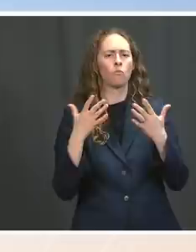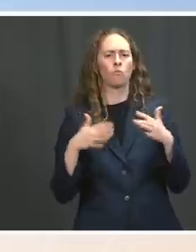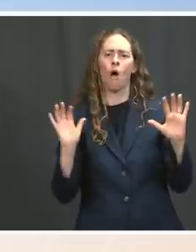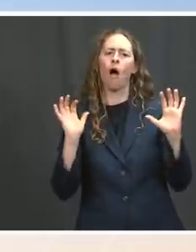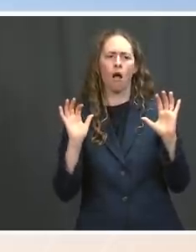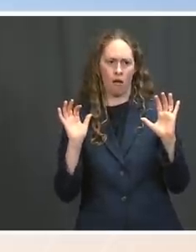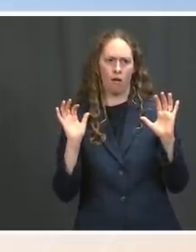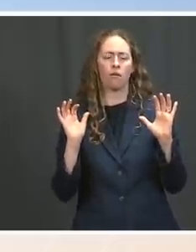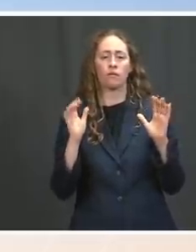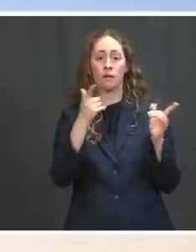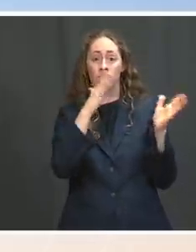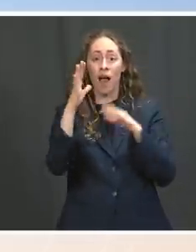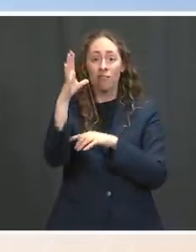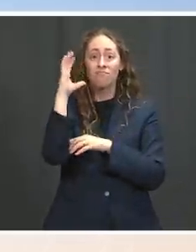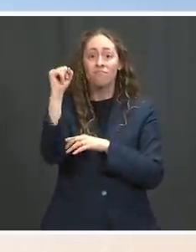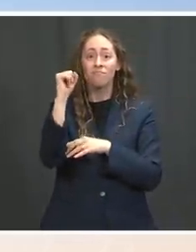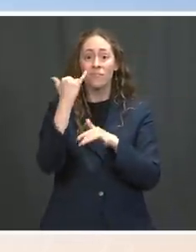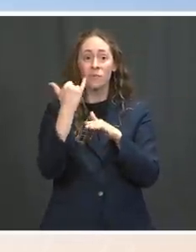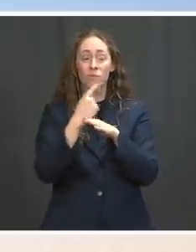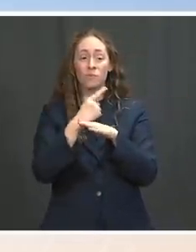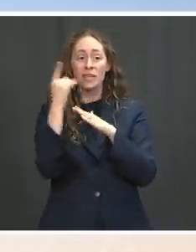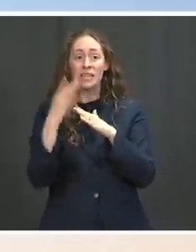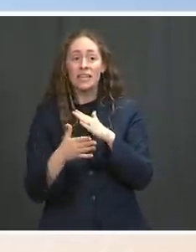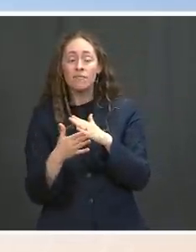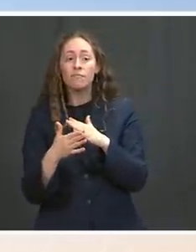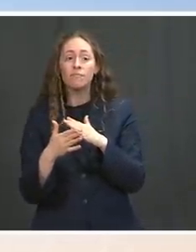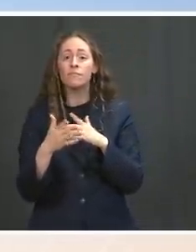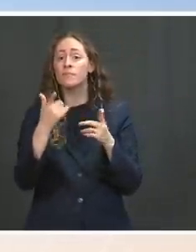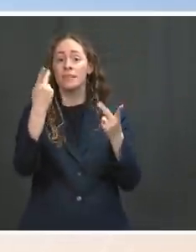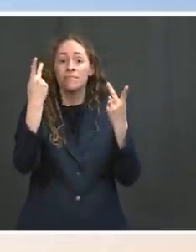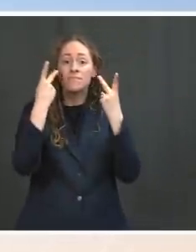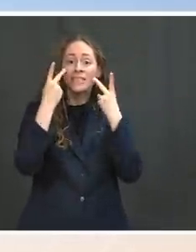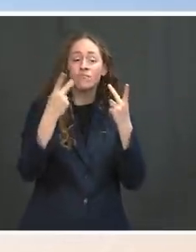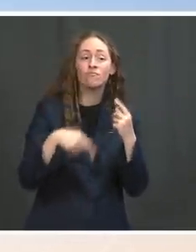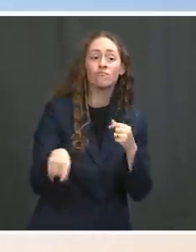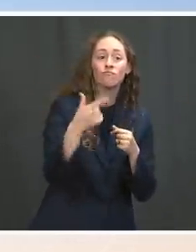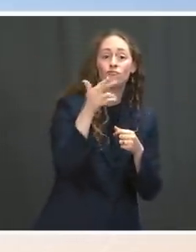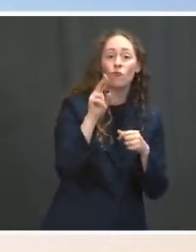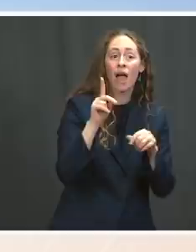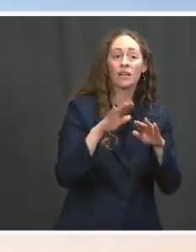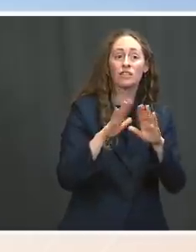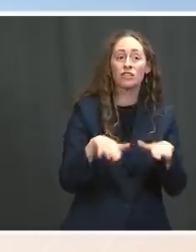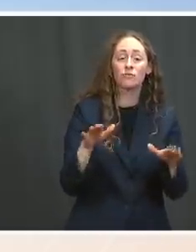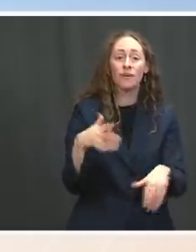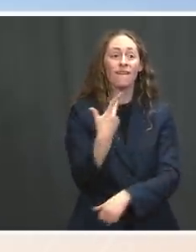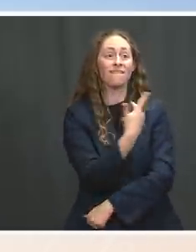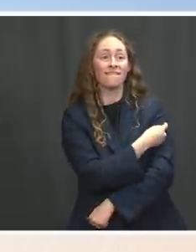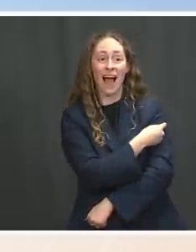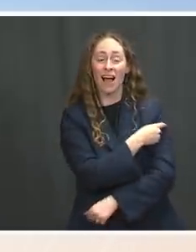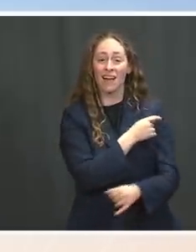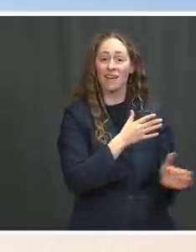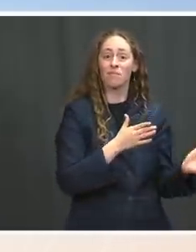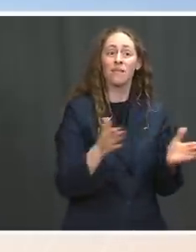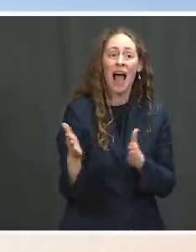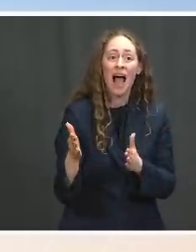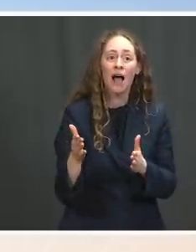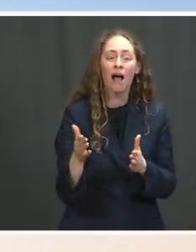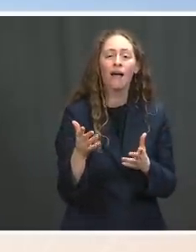whether they are going to visit their grandchildren because they just got vaccinated -- just to incorporate another objective; or whatever it may be.